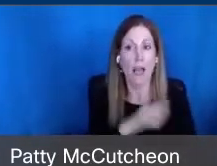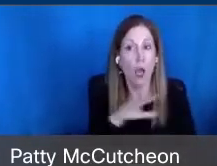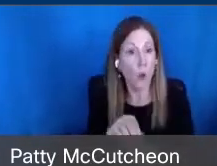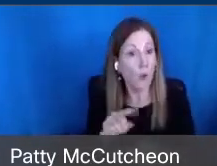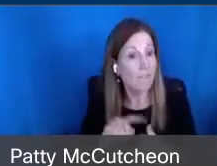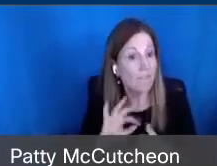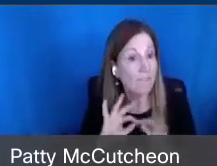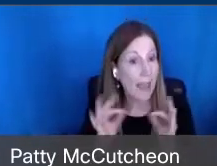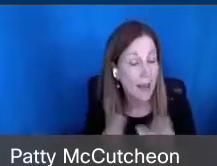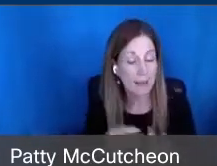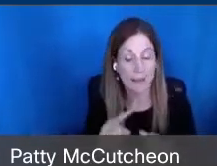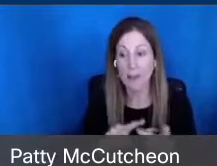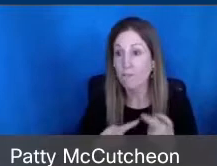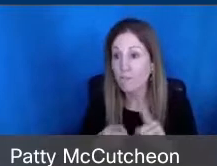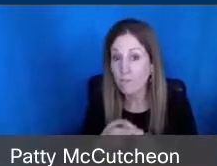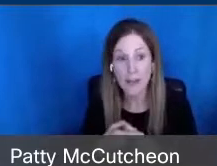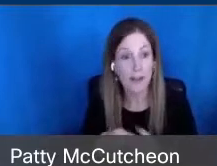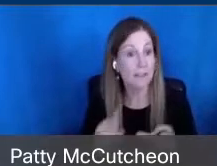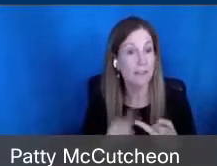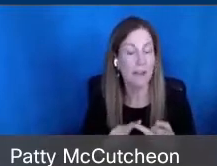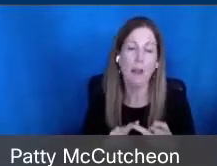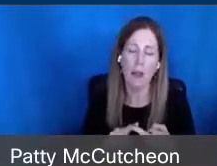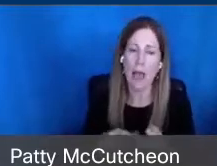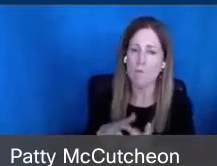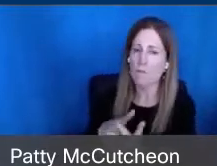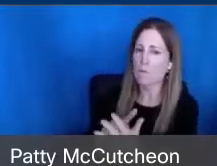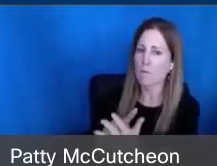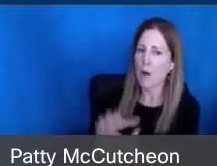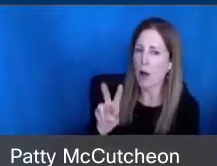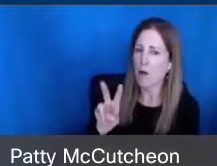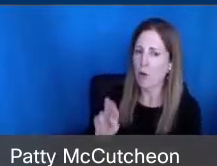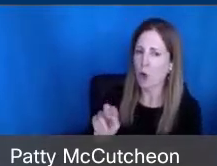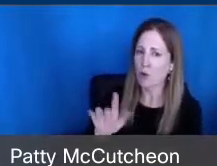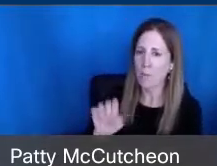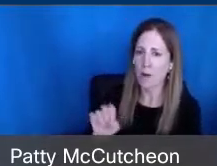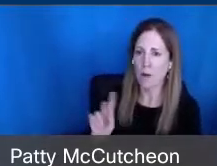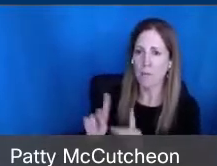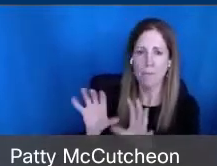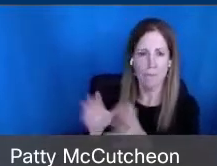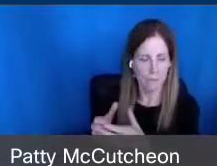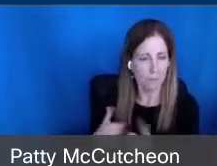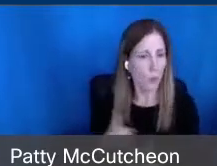our friends, and especially more vulnerable population. And we want to make sure that everyone